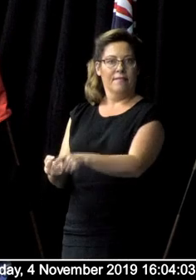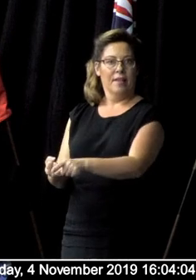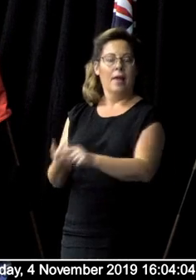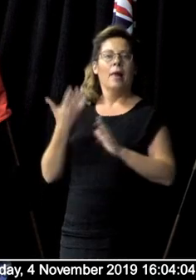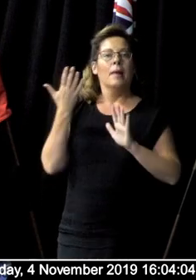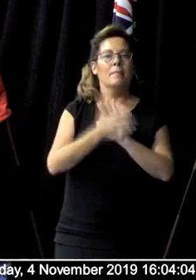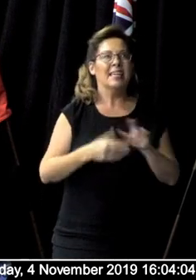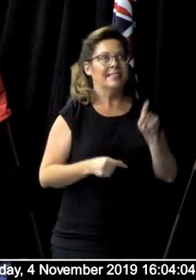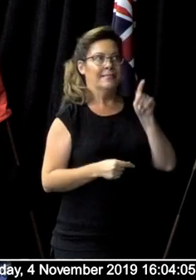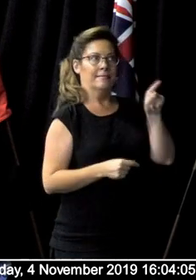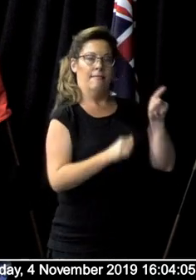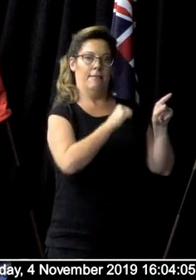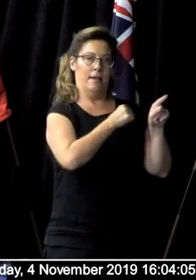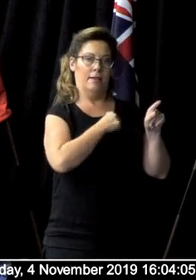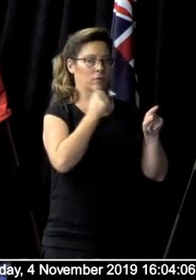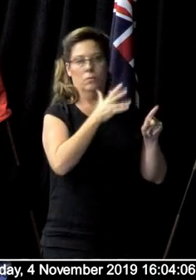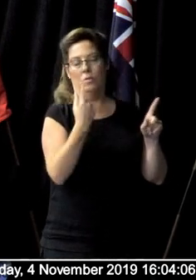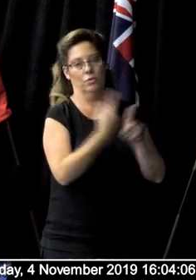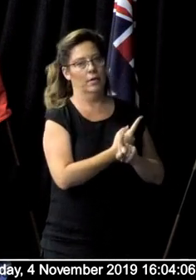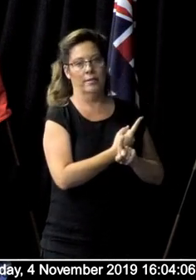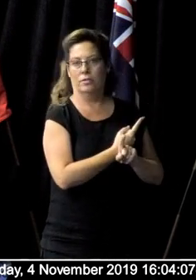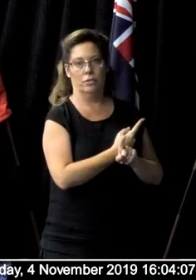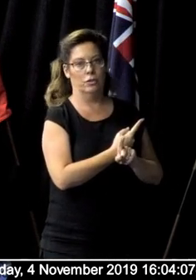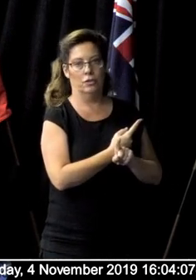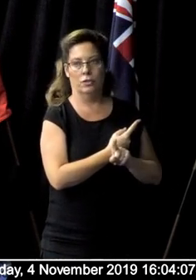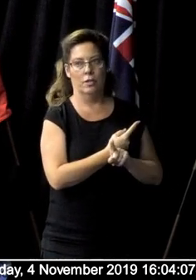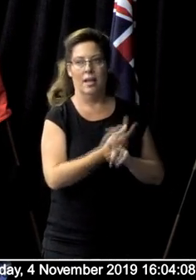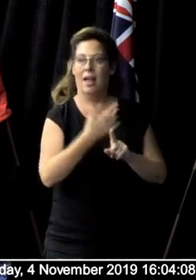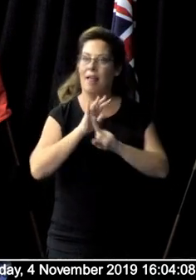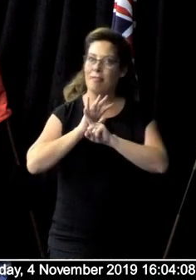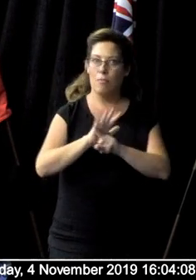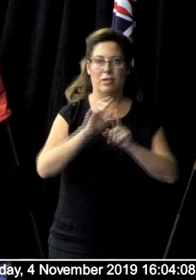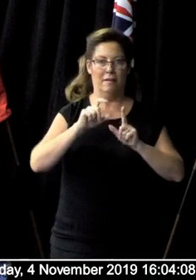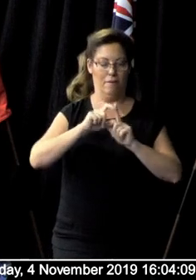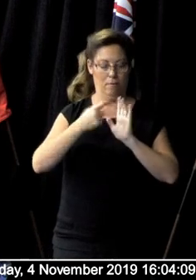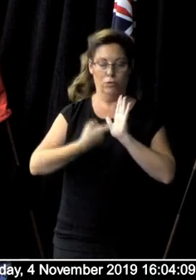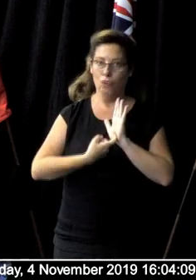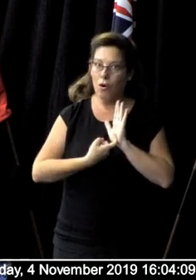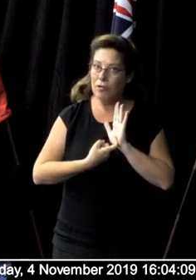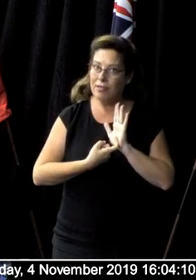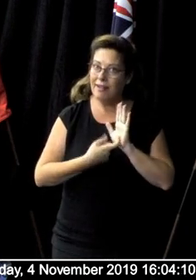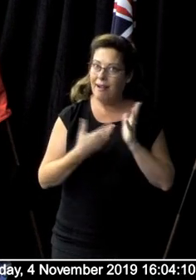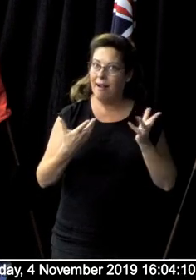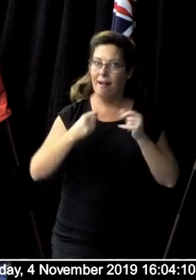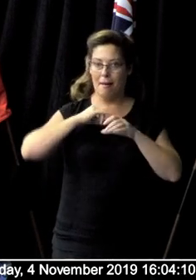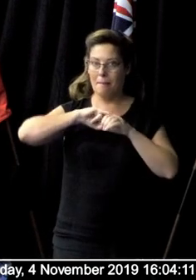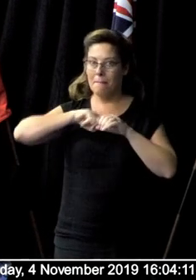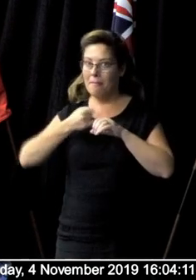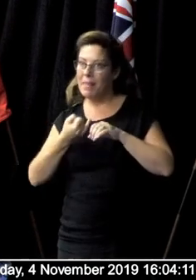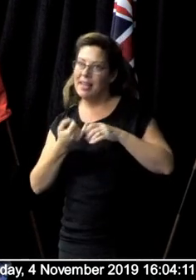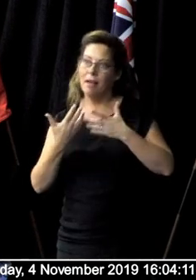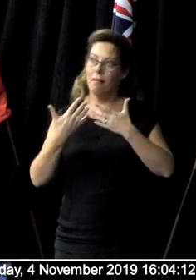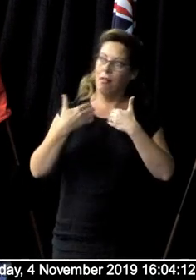So I think that the pressure from paediatricians, from health professionals,